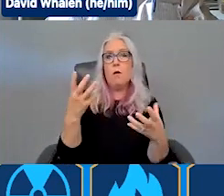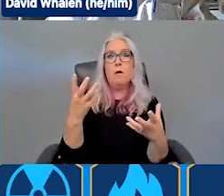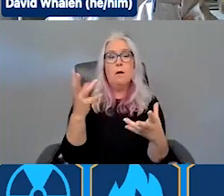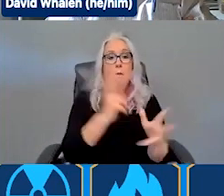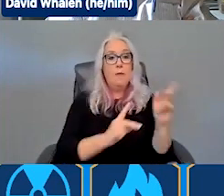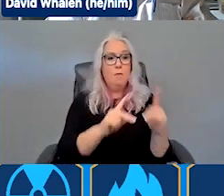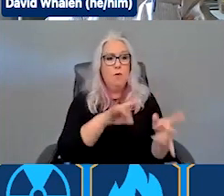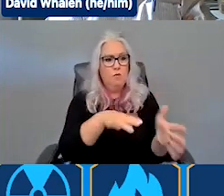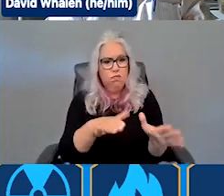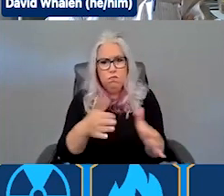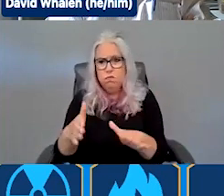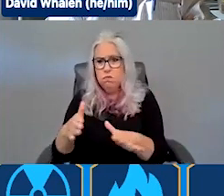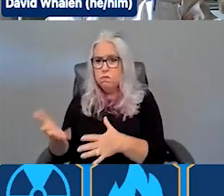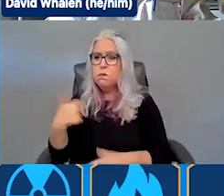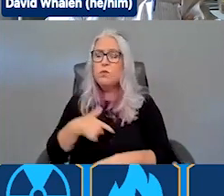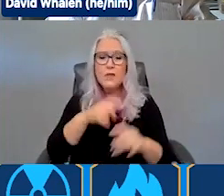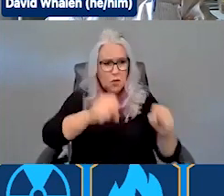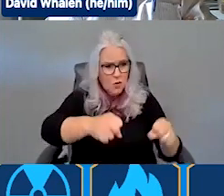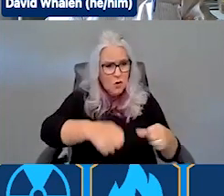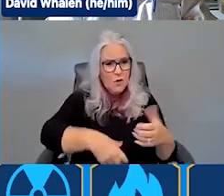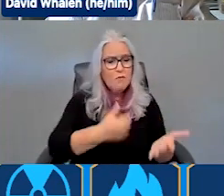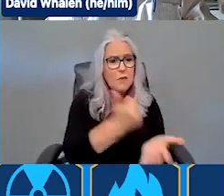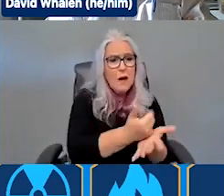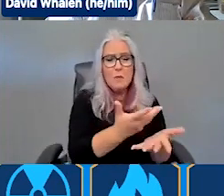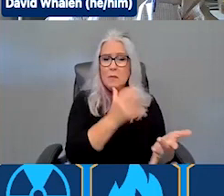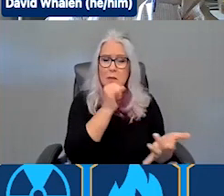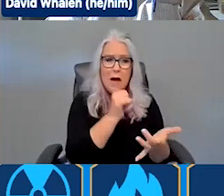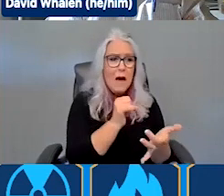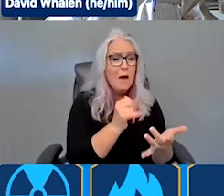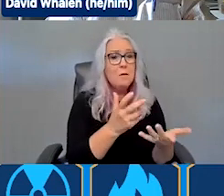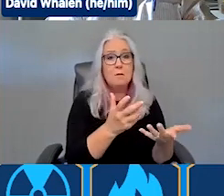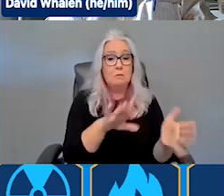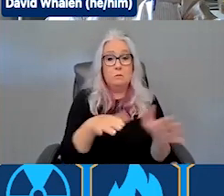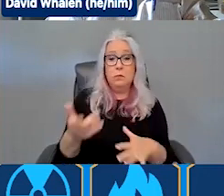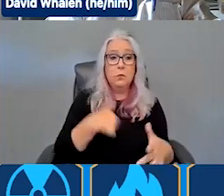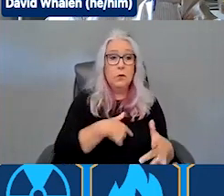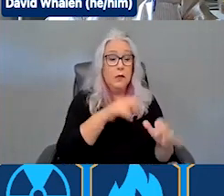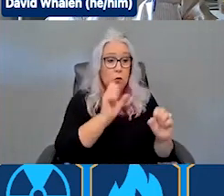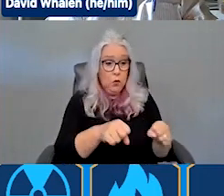are preventable deaths if we planned appropriately. So we want to plan appropriately so